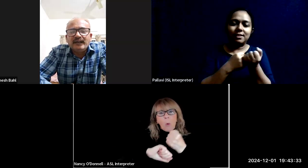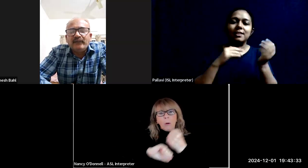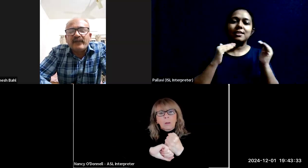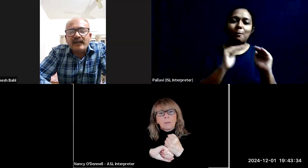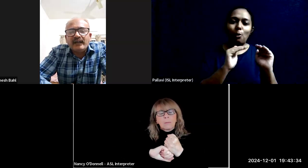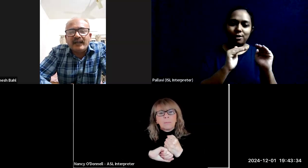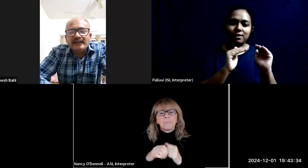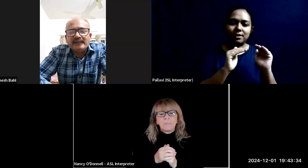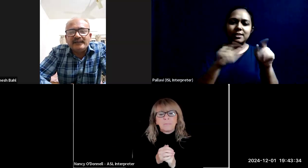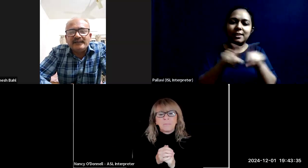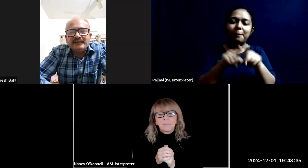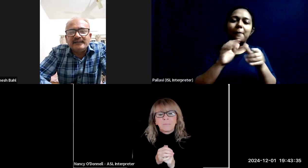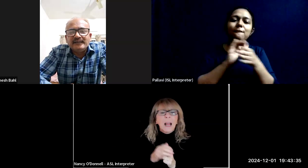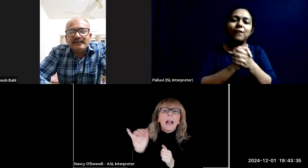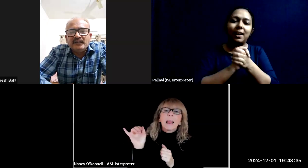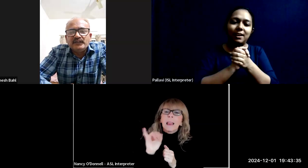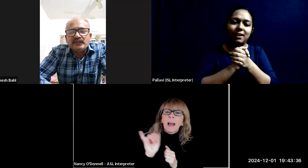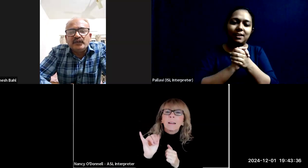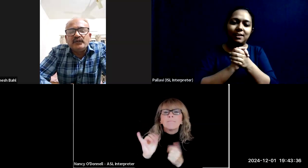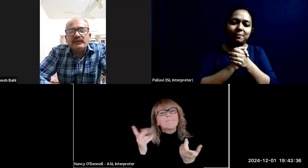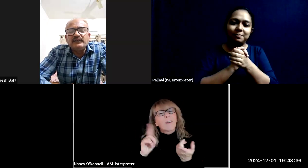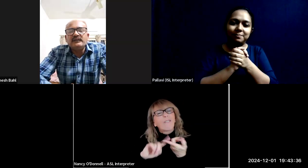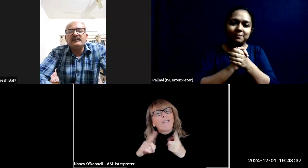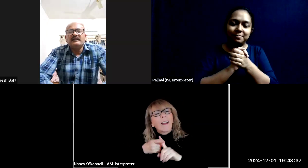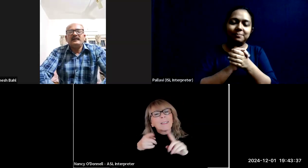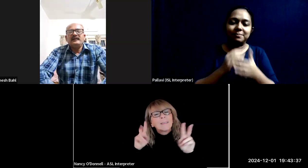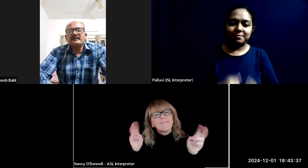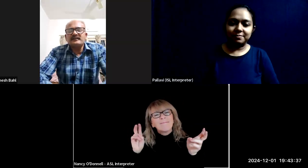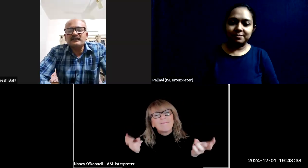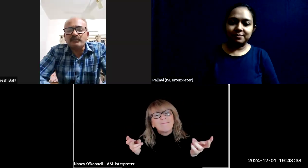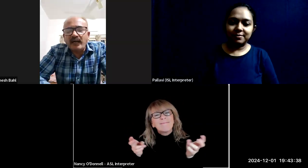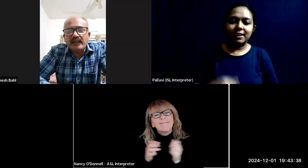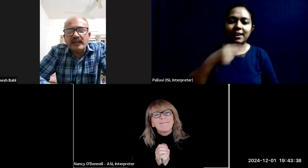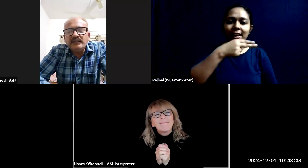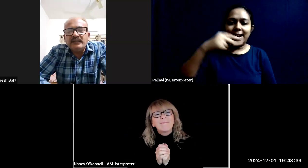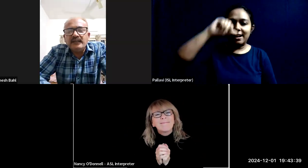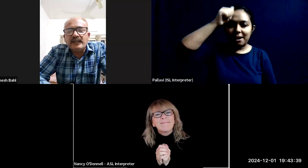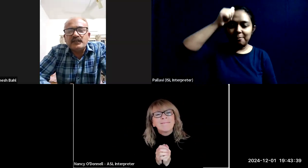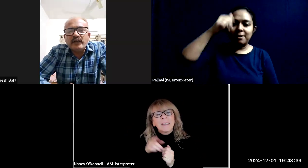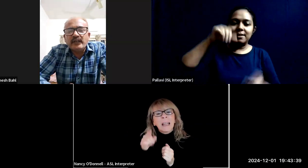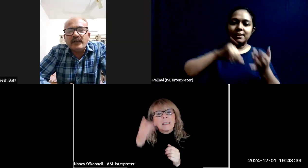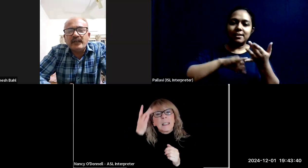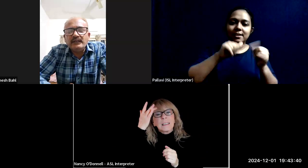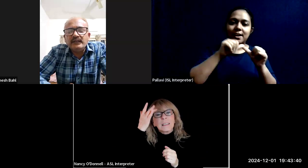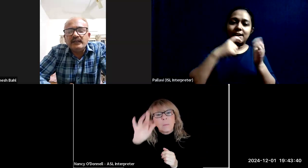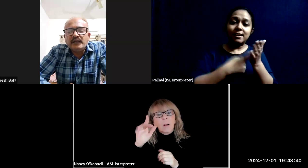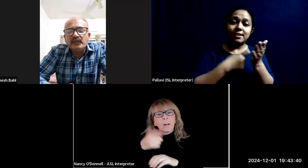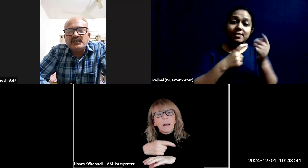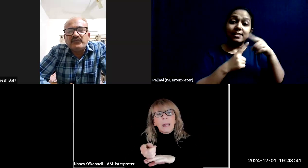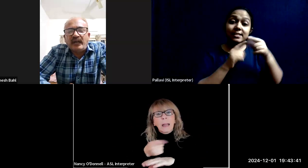a friend like. So it is a smart cane, electronic cane